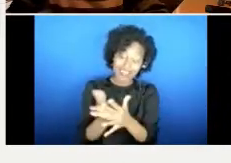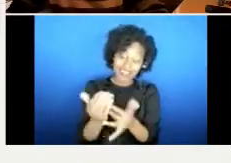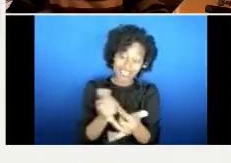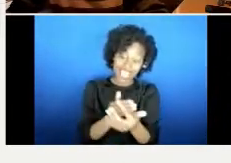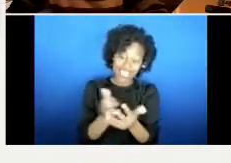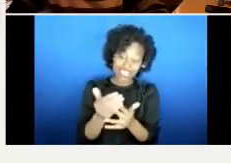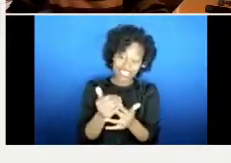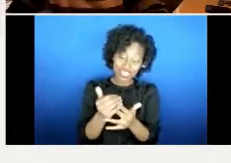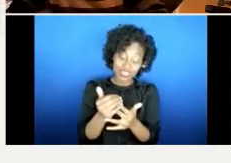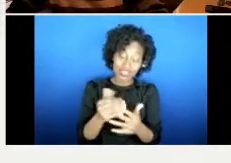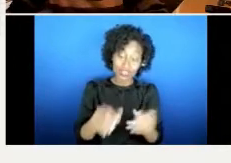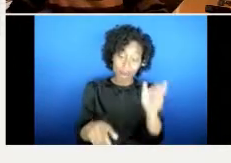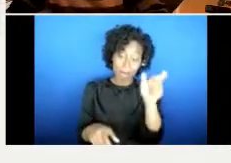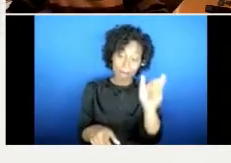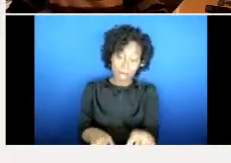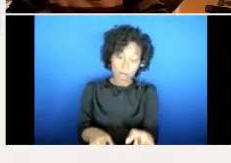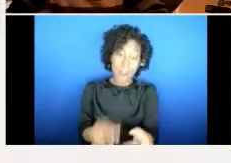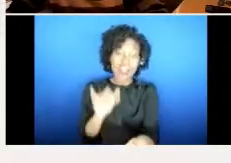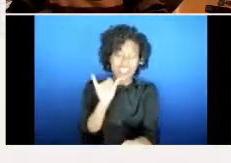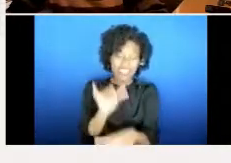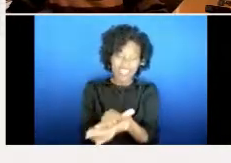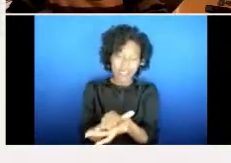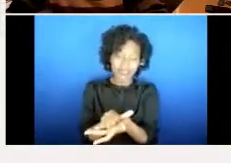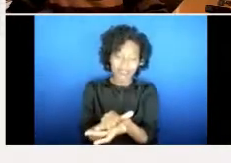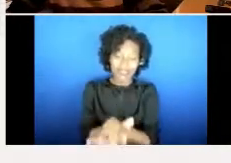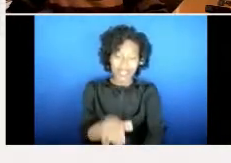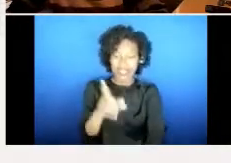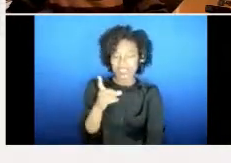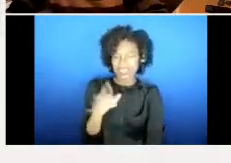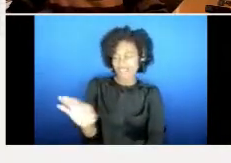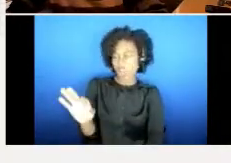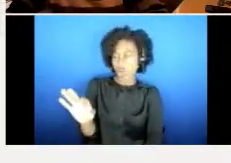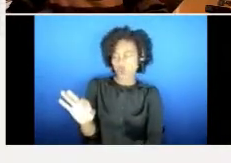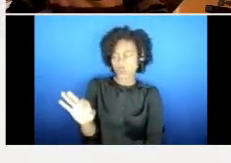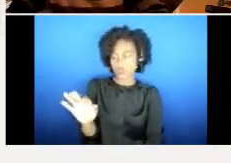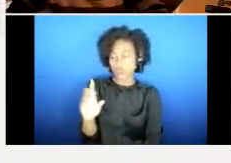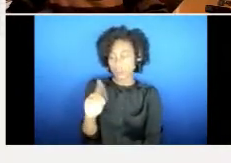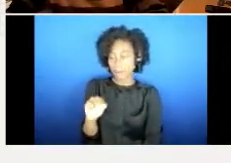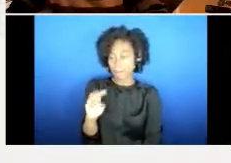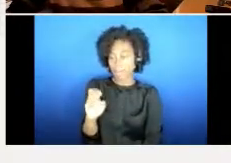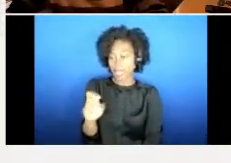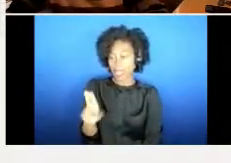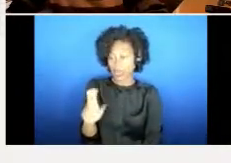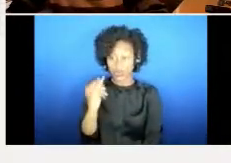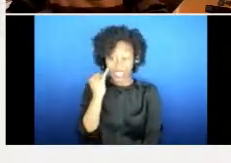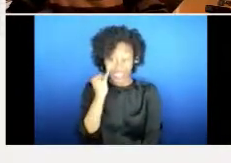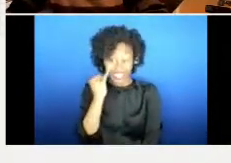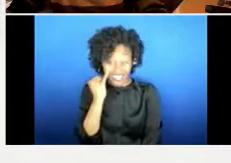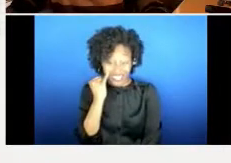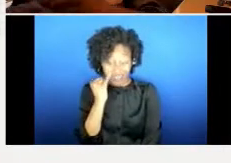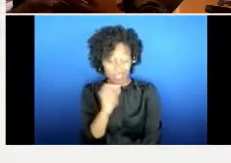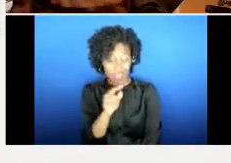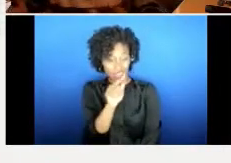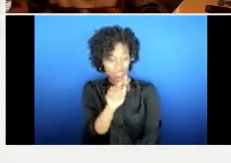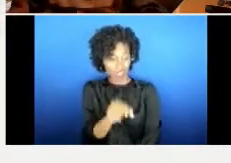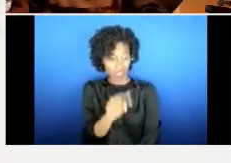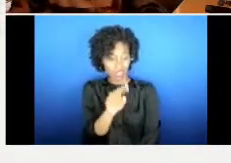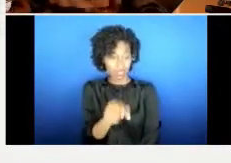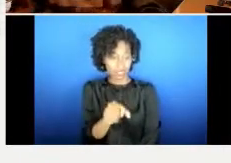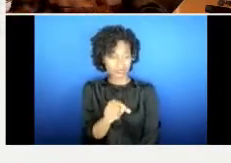we provide. If you find that any of these menus are not appropriate for your website